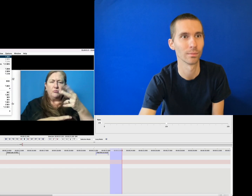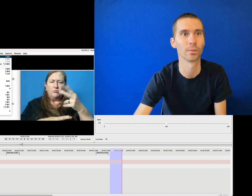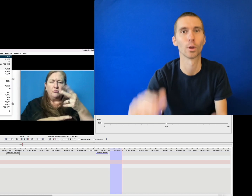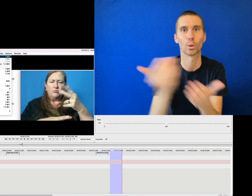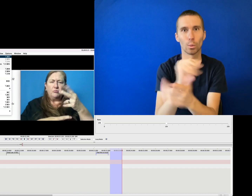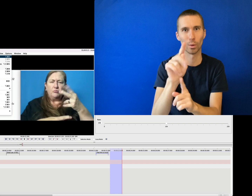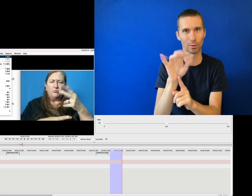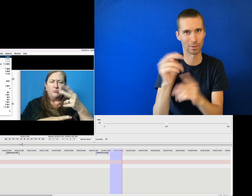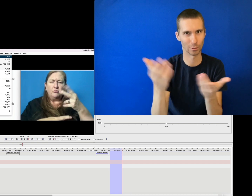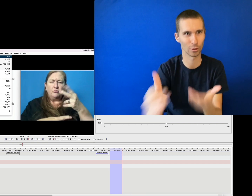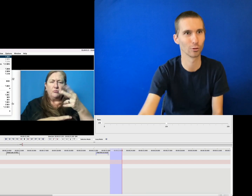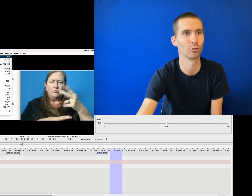And then, in the dropdown menu, I will click on the top button labeled "New Annotation Here".